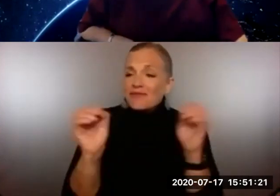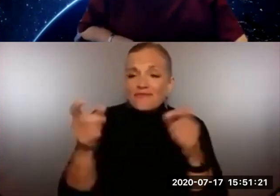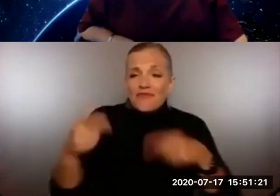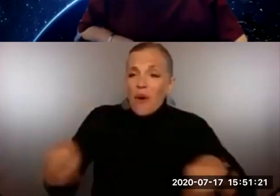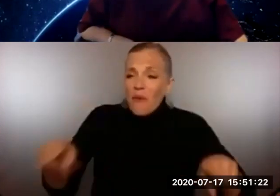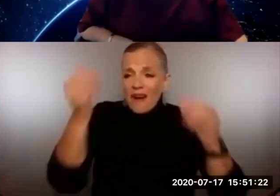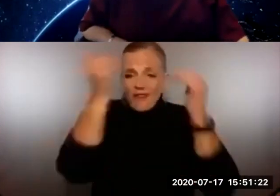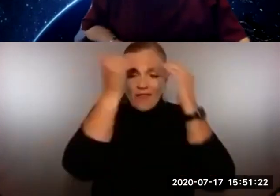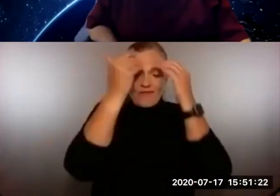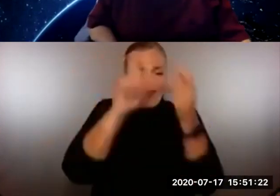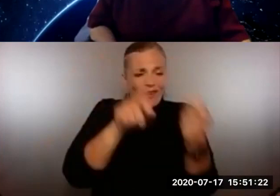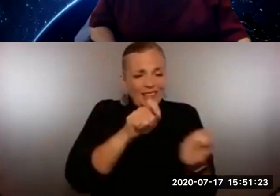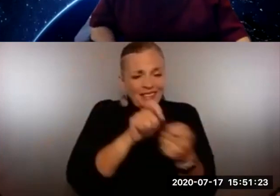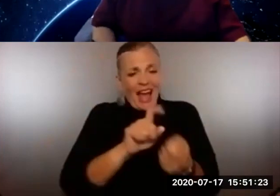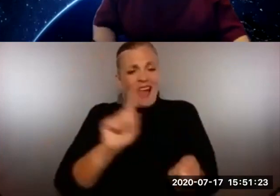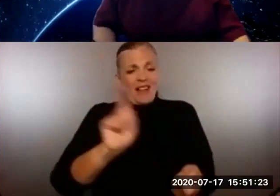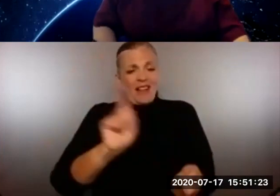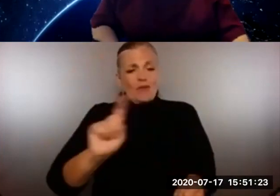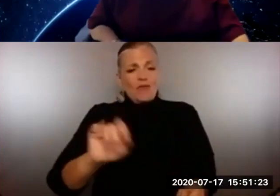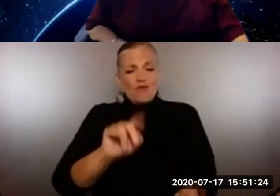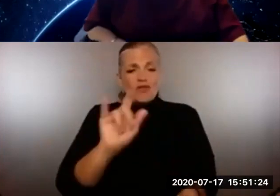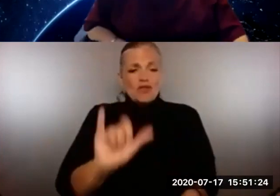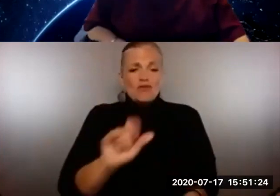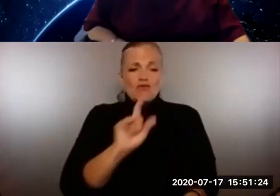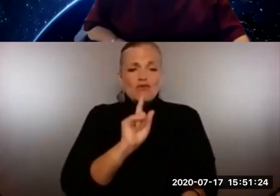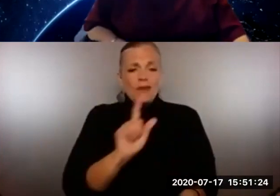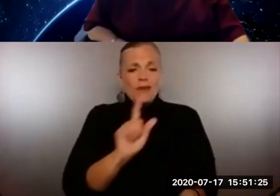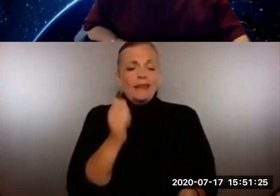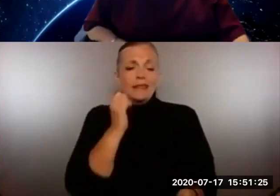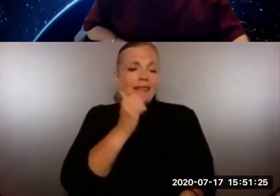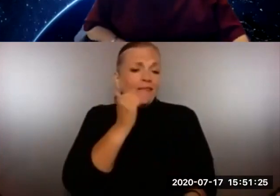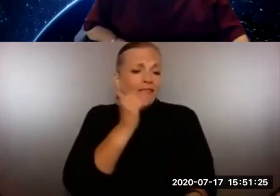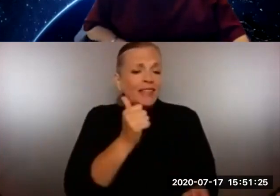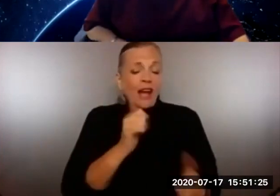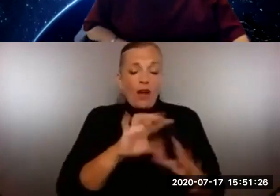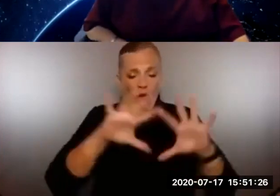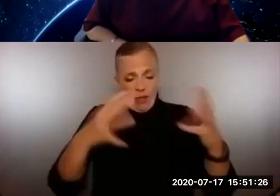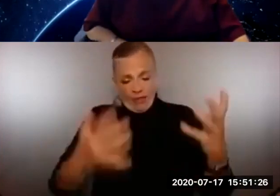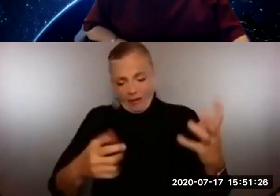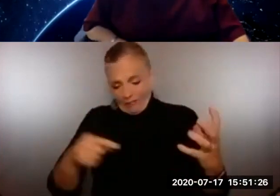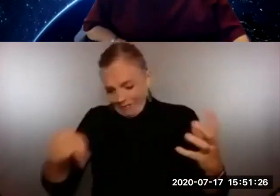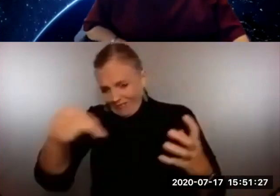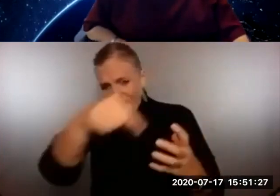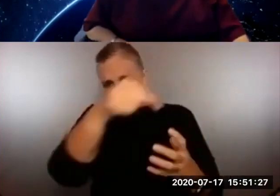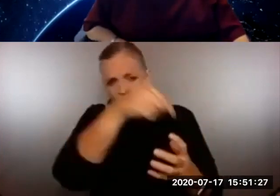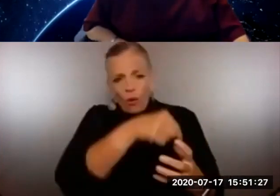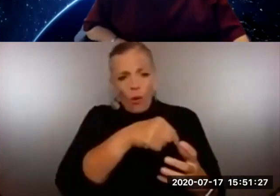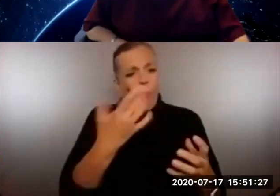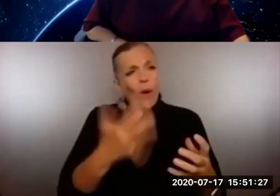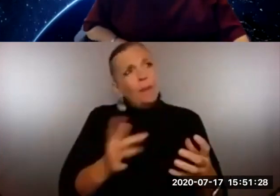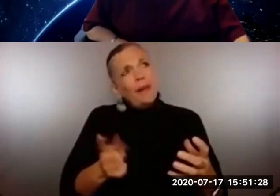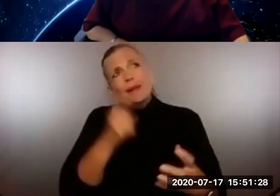or off on some distant star far, far away one will find her